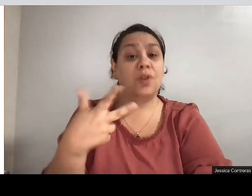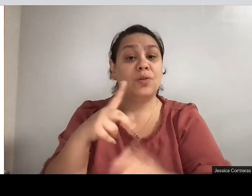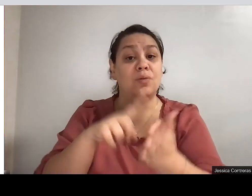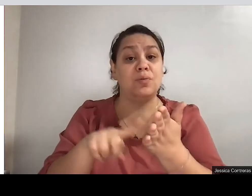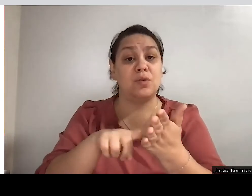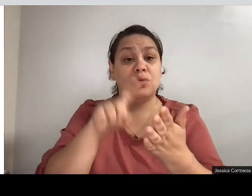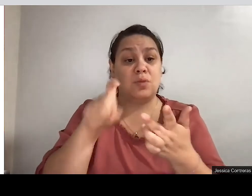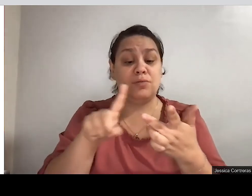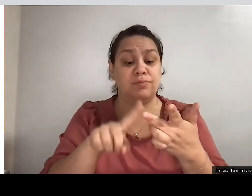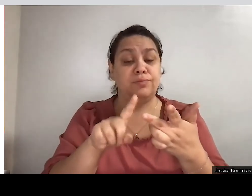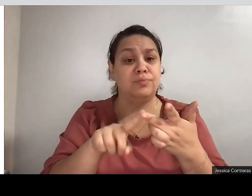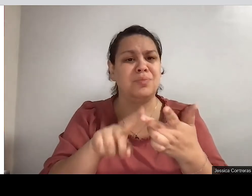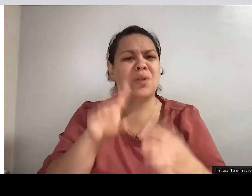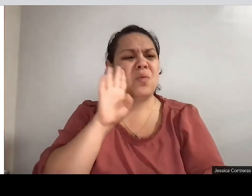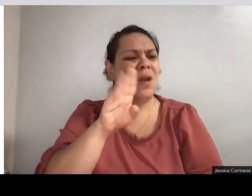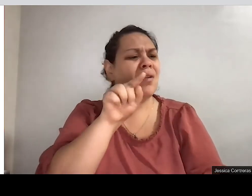The third research question is: